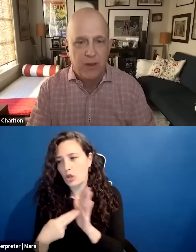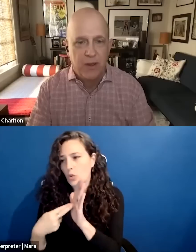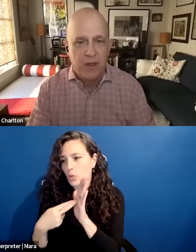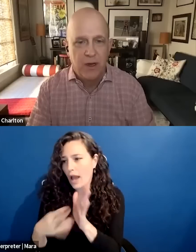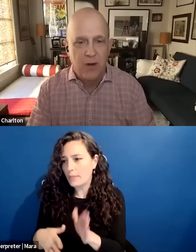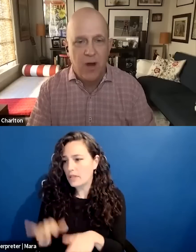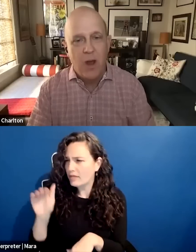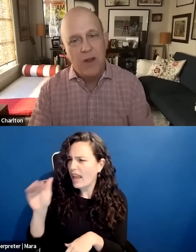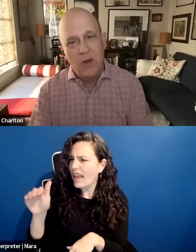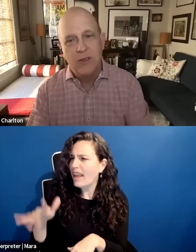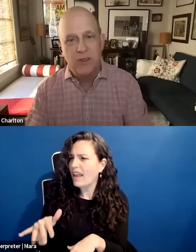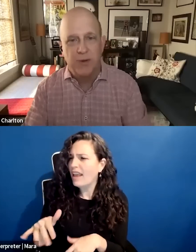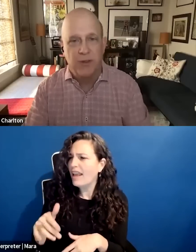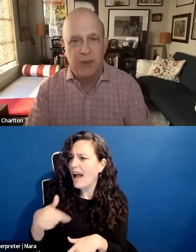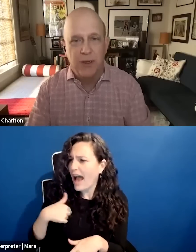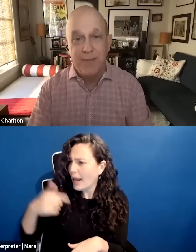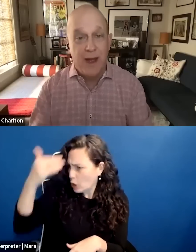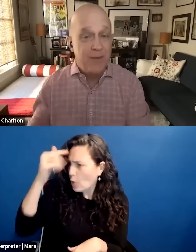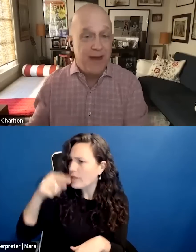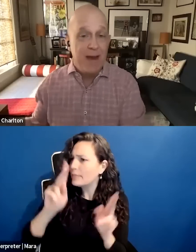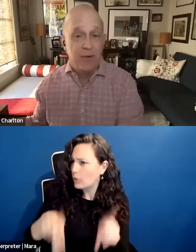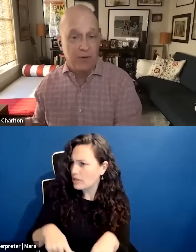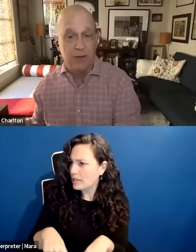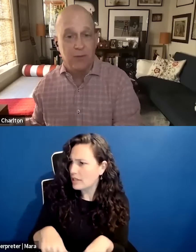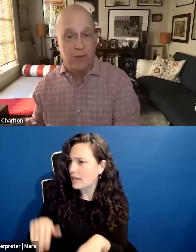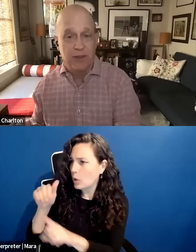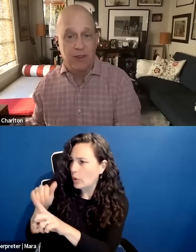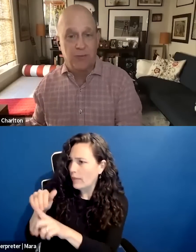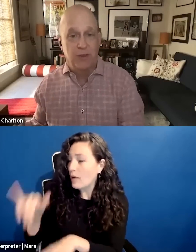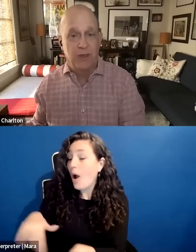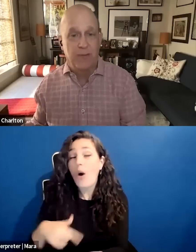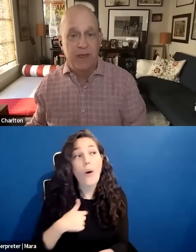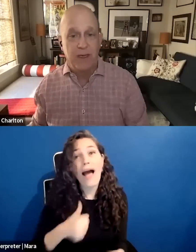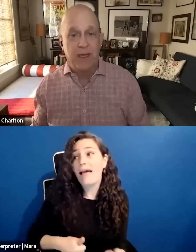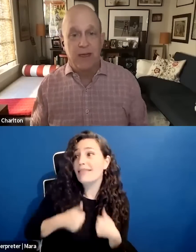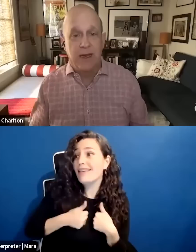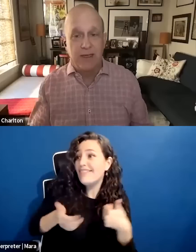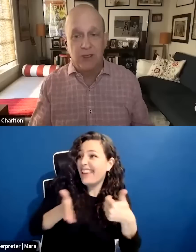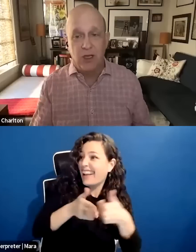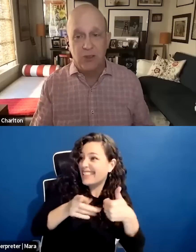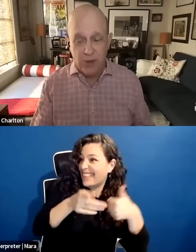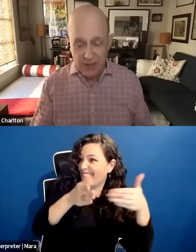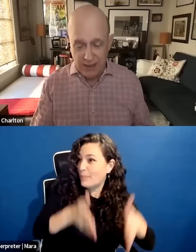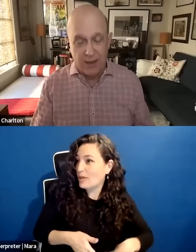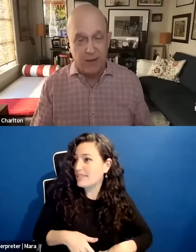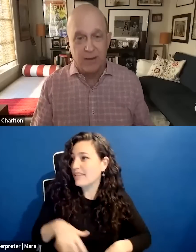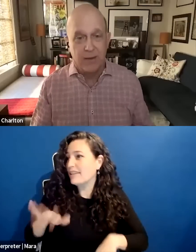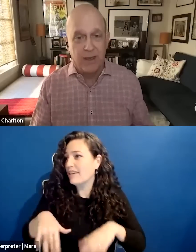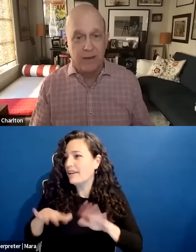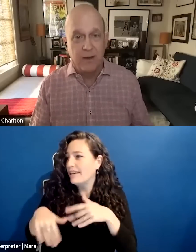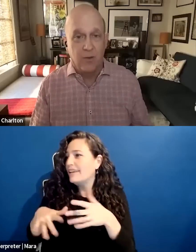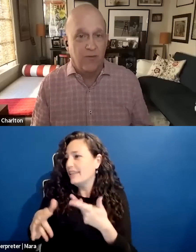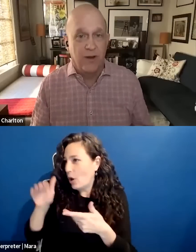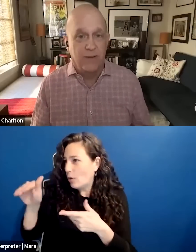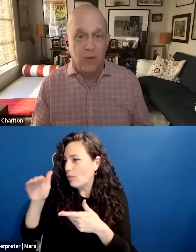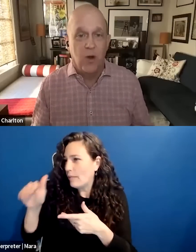you know, "Oh, I know this person, I'm neighbors with this person." I mean, "And I saw this breakdown and we're friendly,